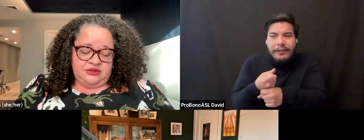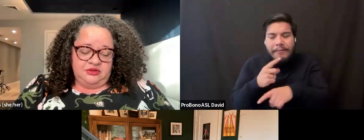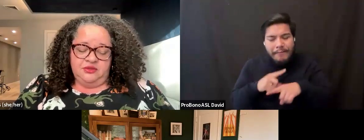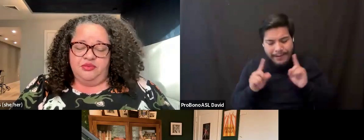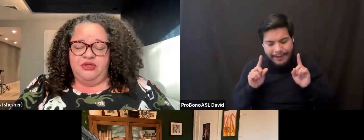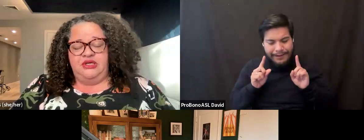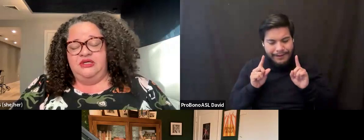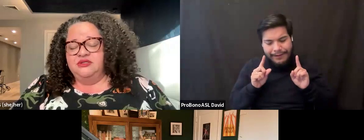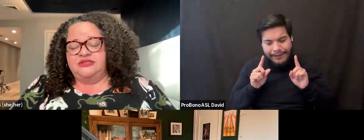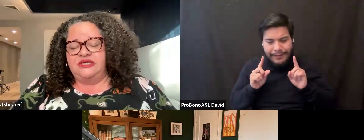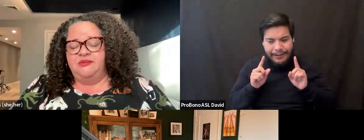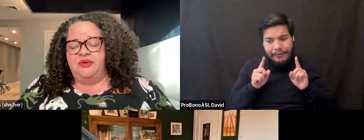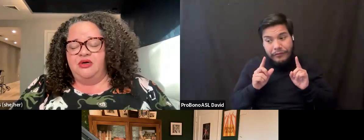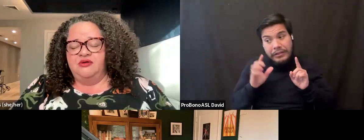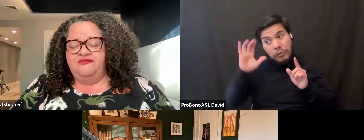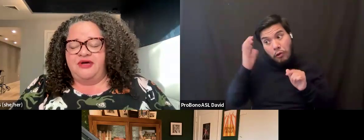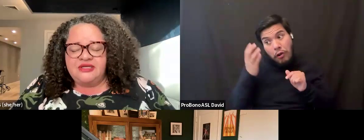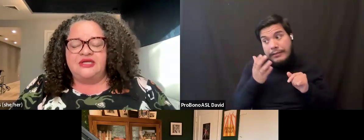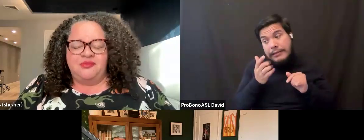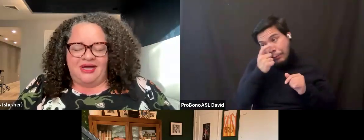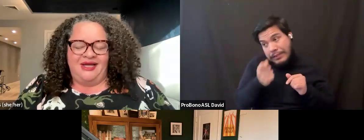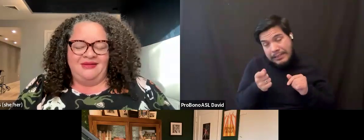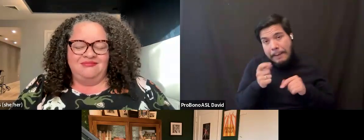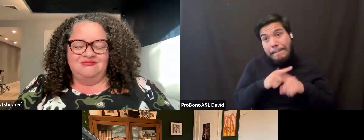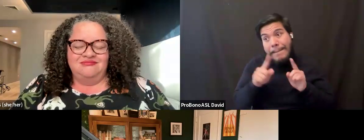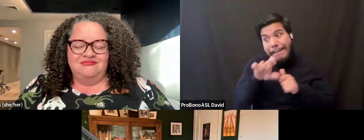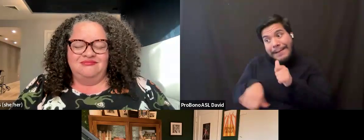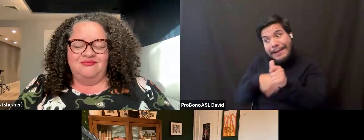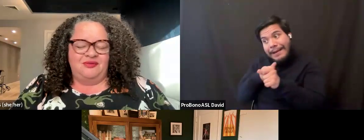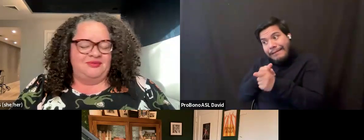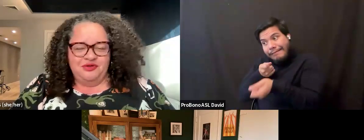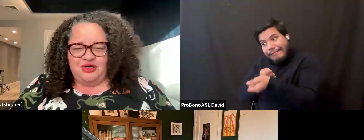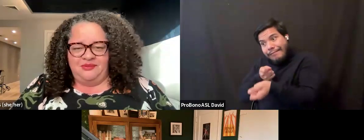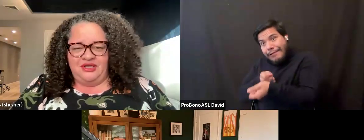that look pretty interesting, but are funded by pharmaceutical companies